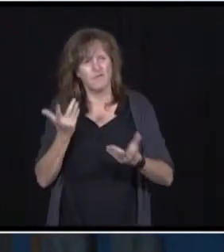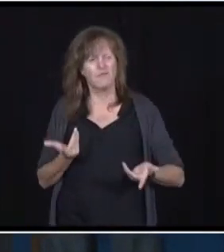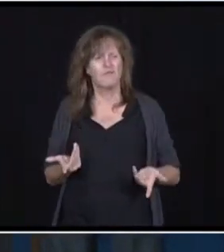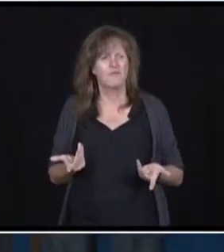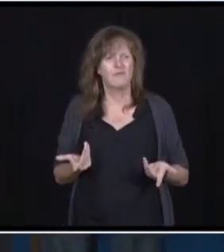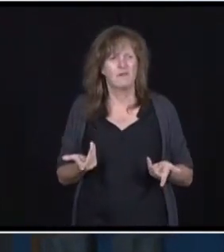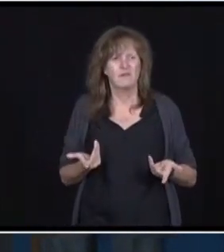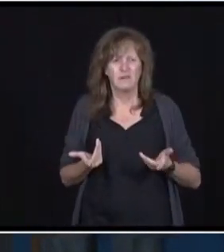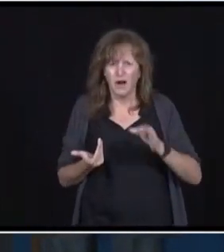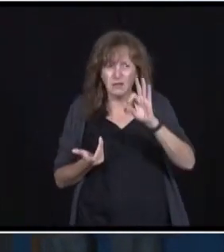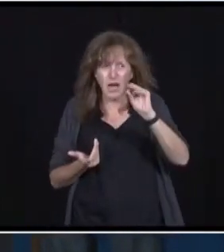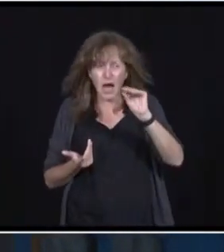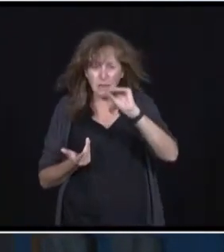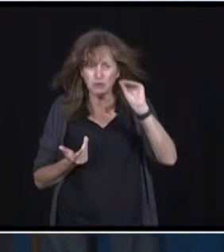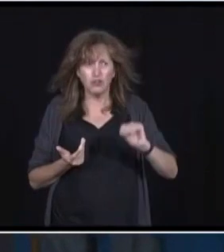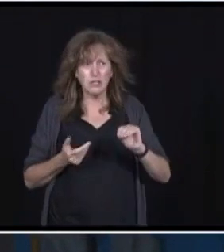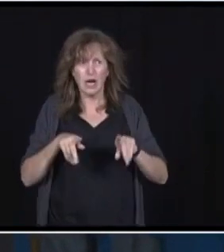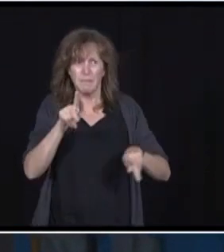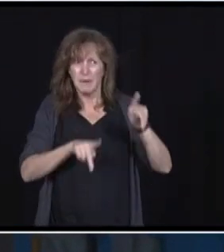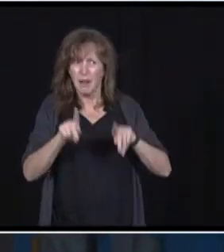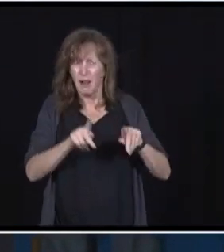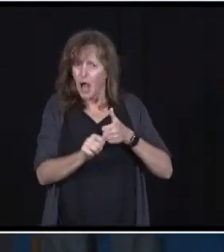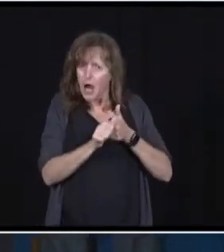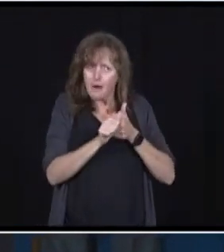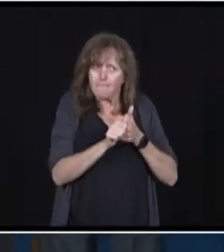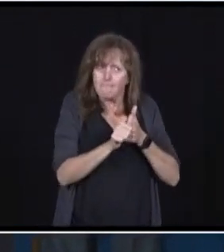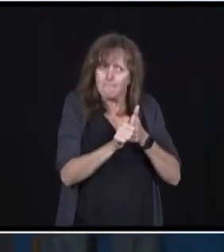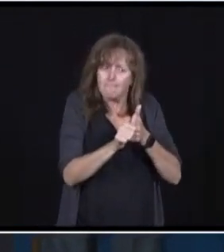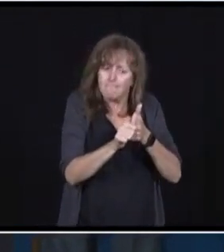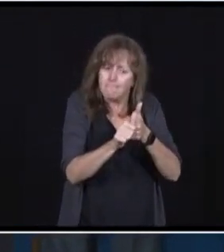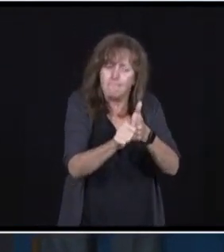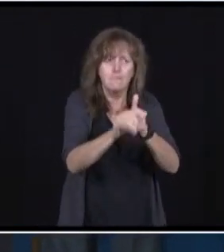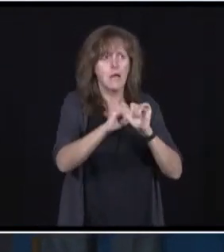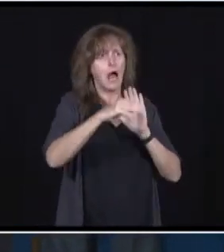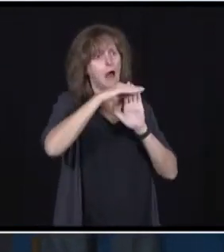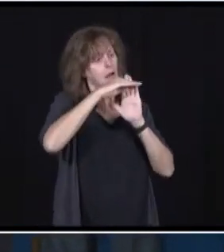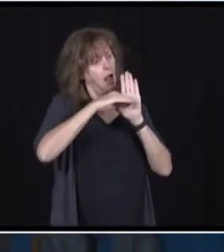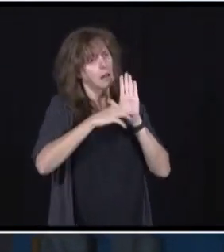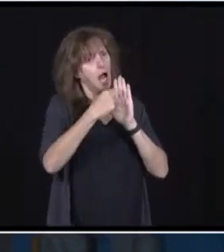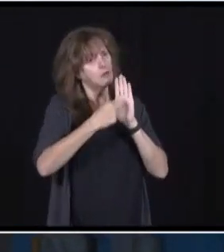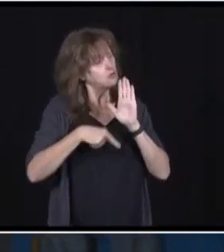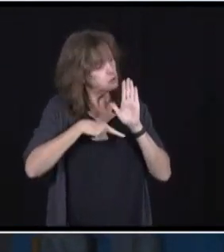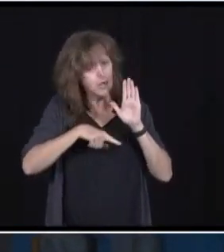Telling me that these aren't social gathering. It is just reckless and it is not fair.